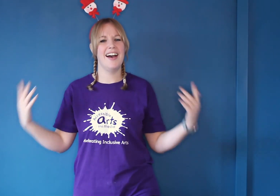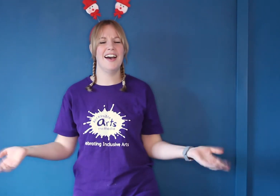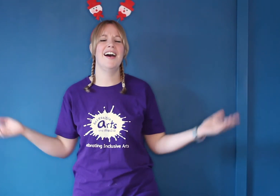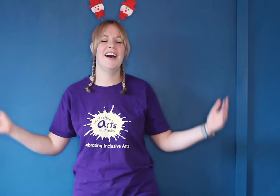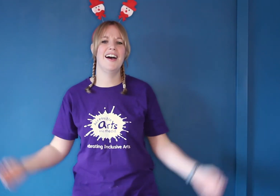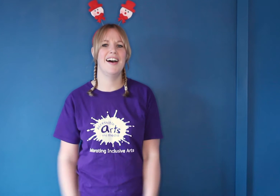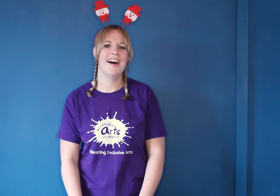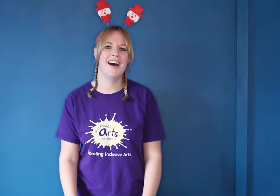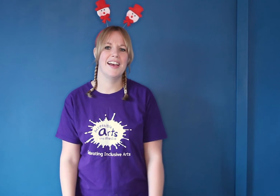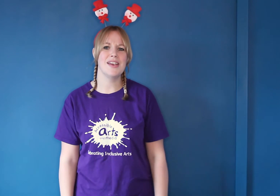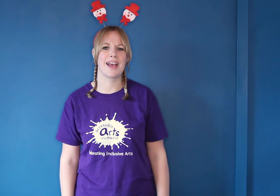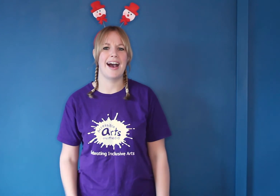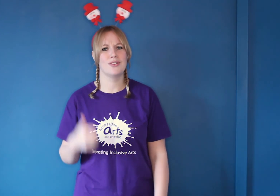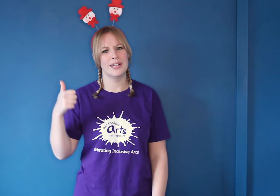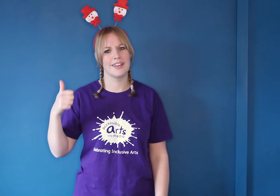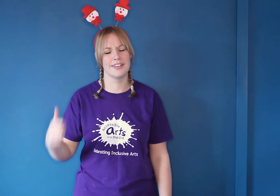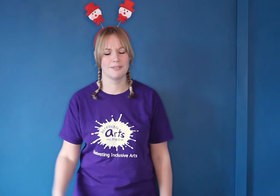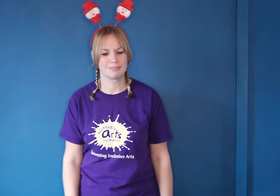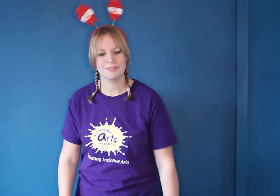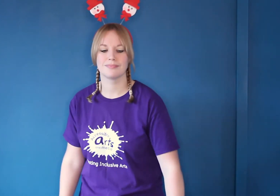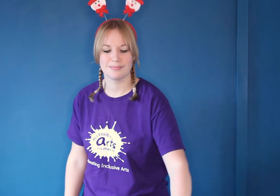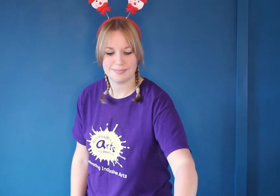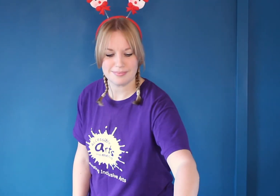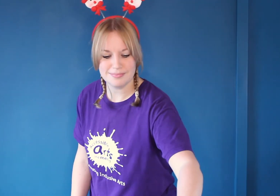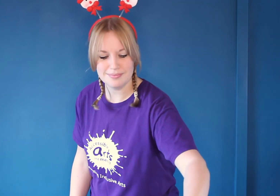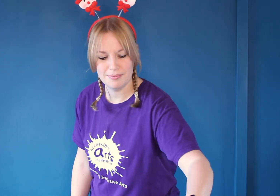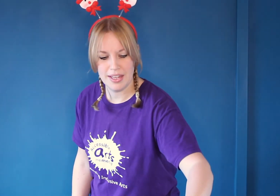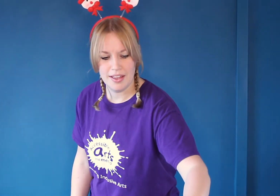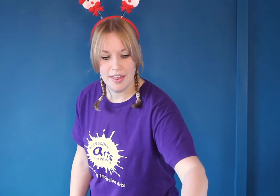Awww you guys, well done.